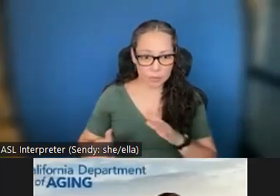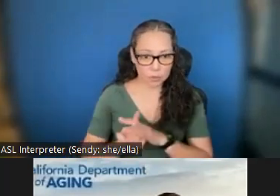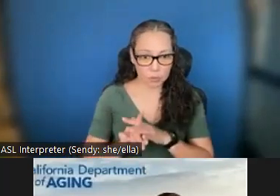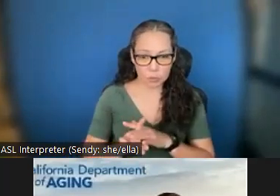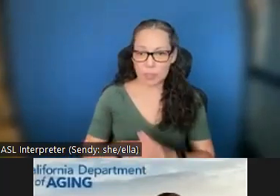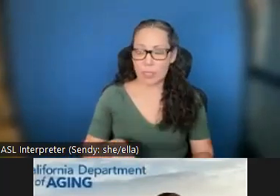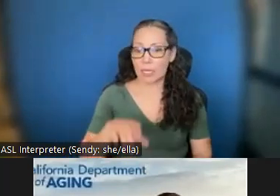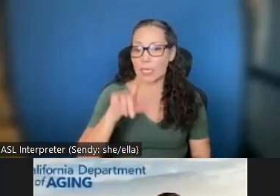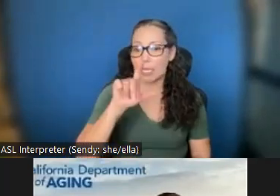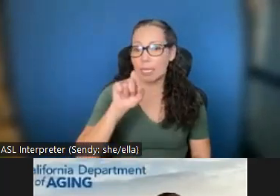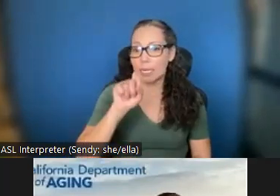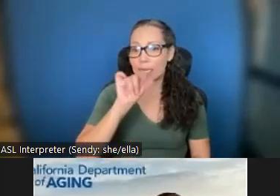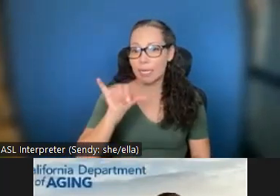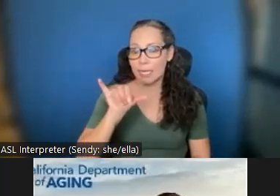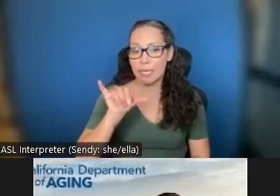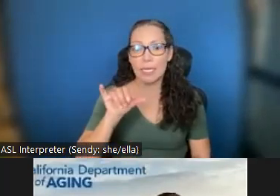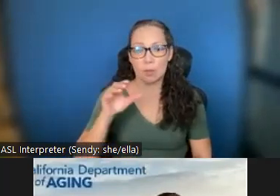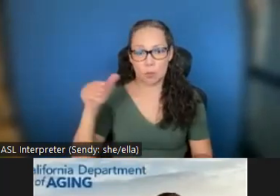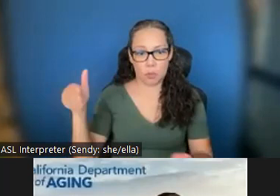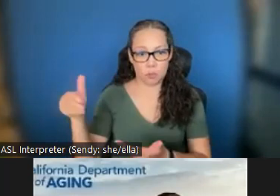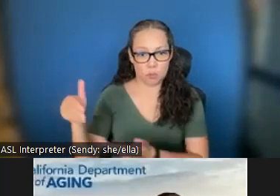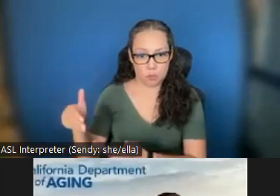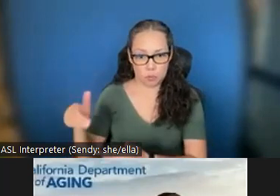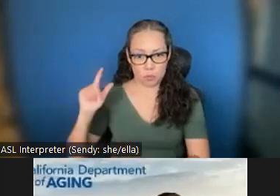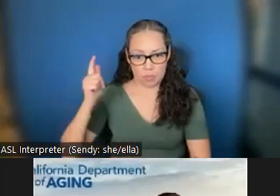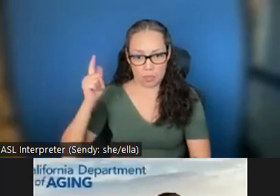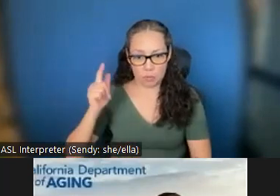arrive and we'll introduce her later on um that